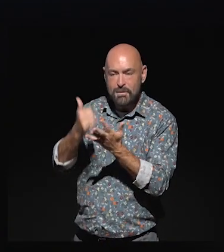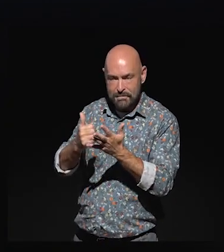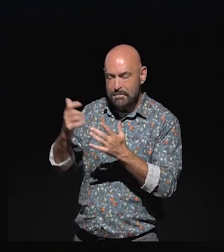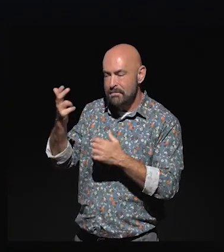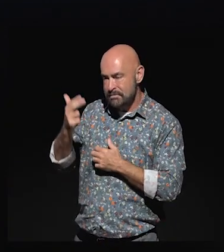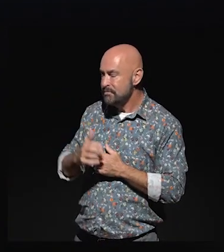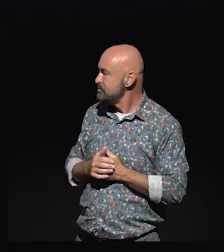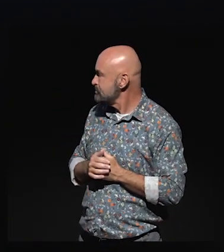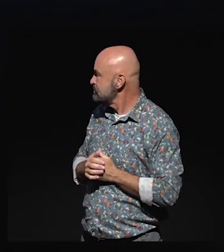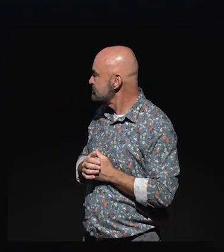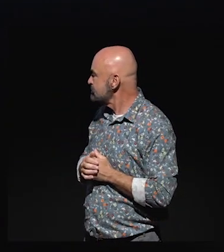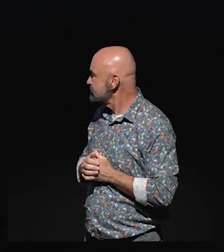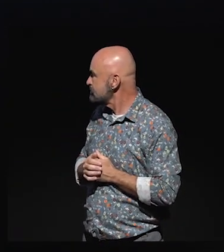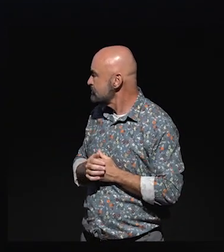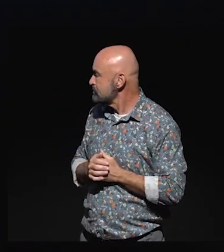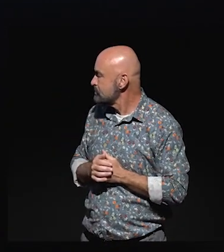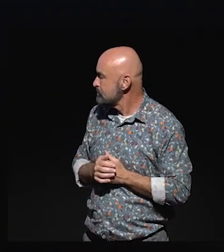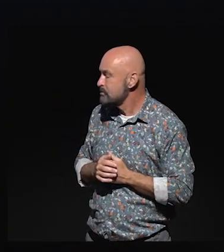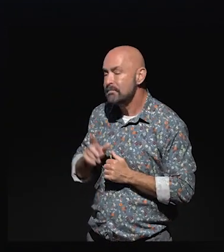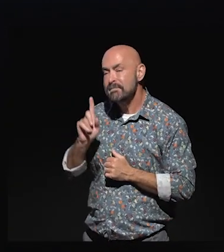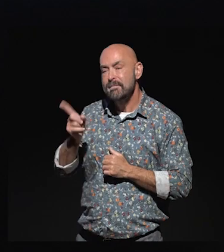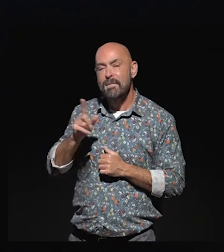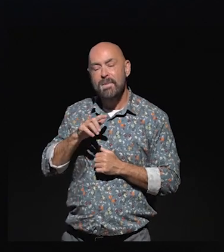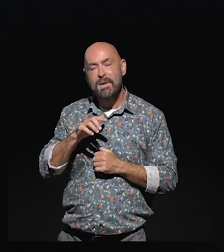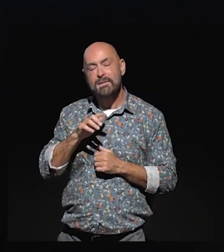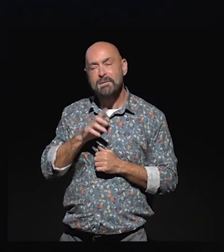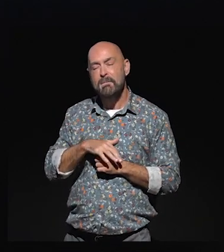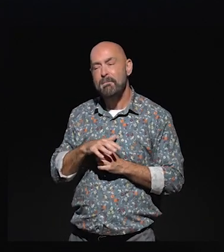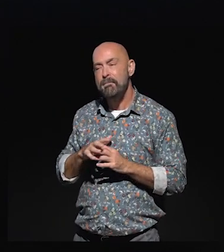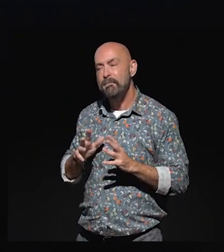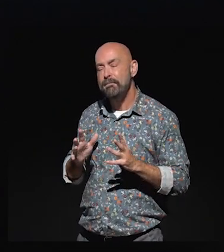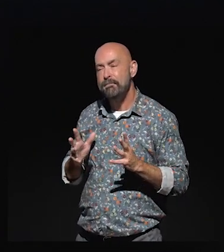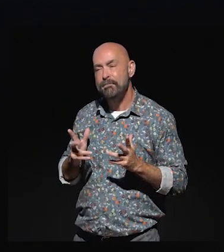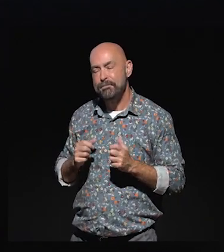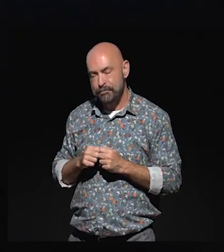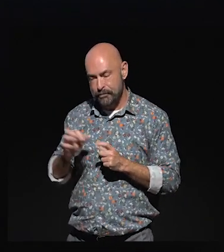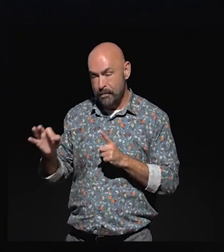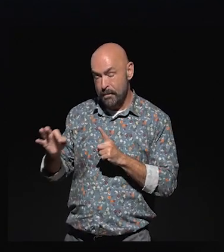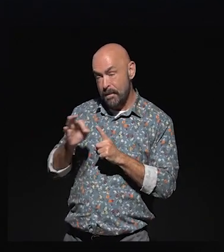And it's at that moment that Picasso decides